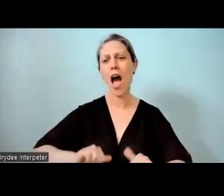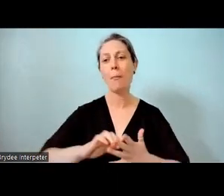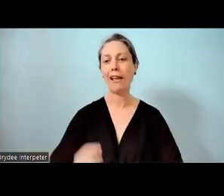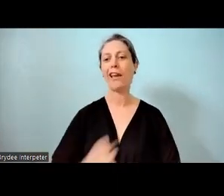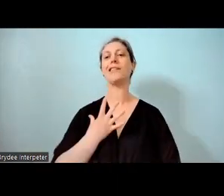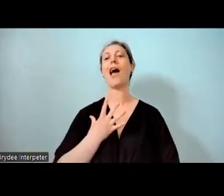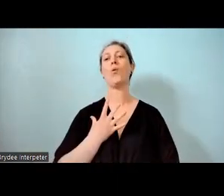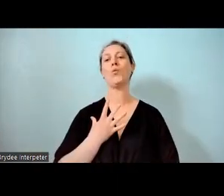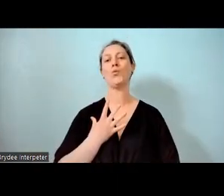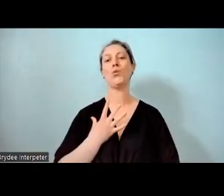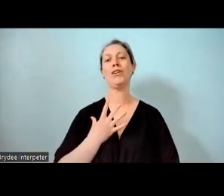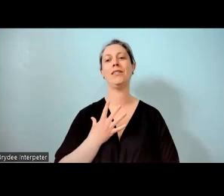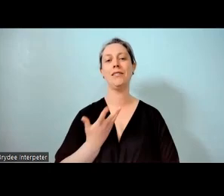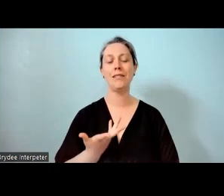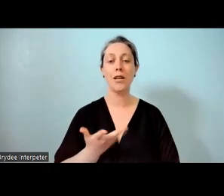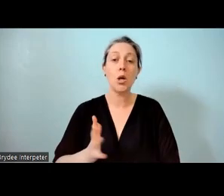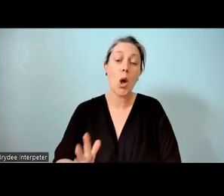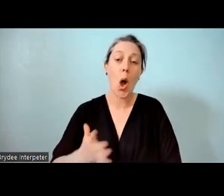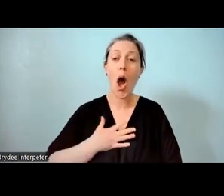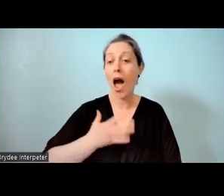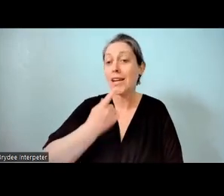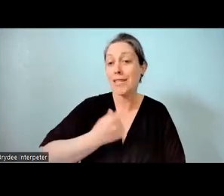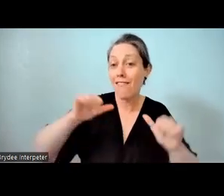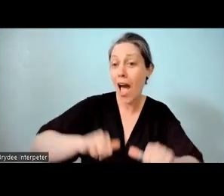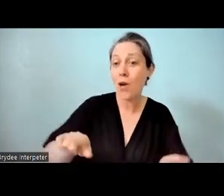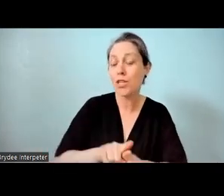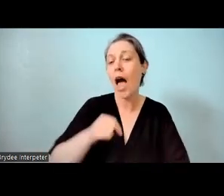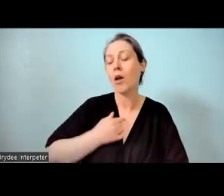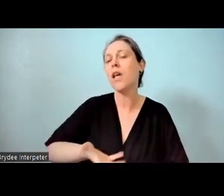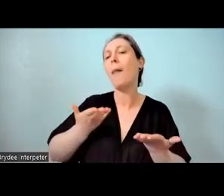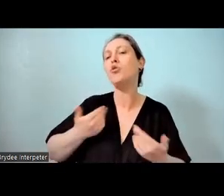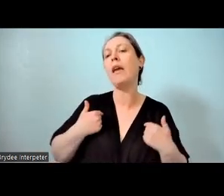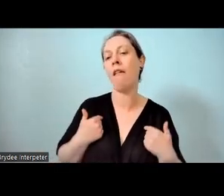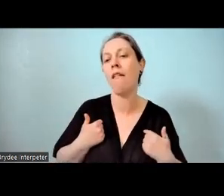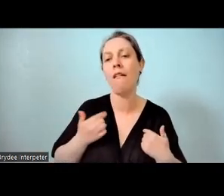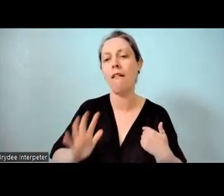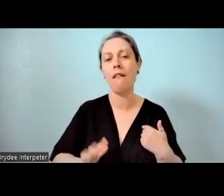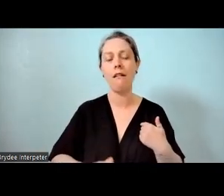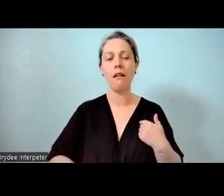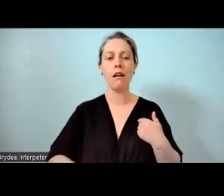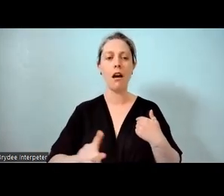So I like fail 'cause it makes it seem like I had some choice, and I ended up on welfare.